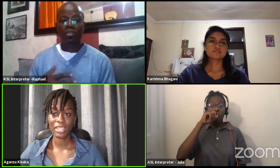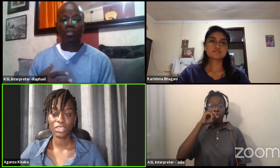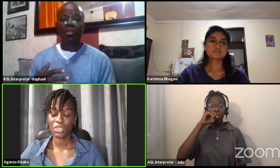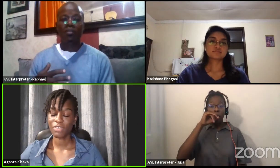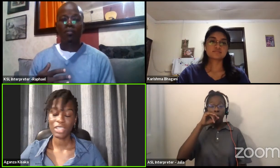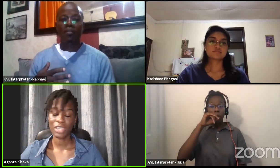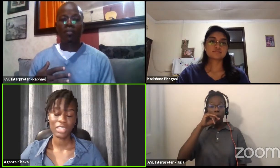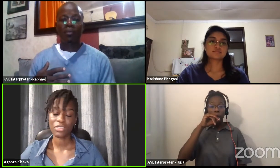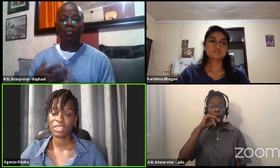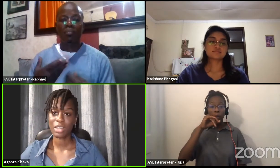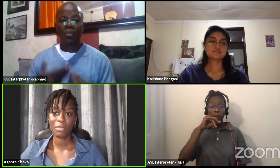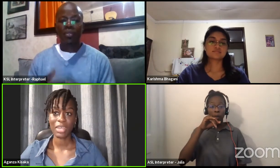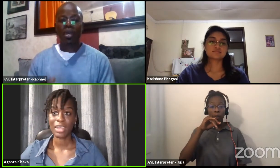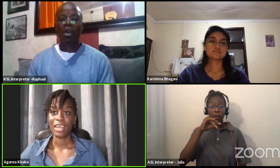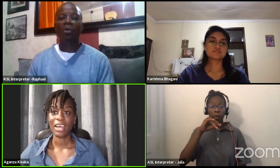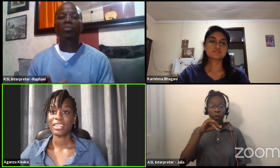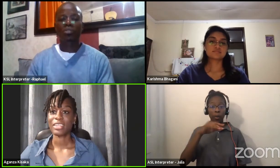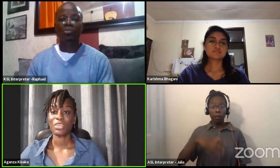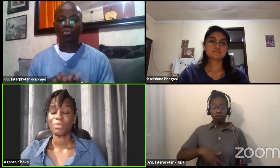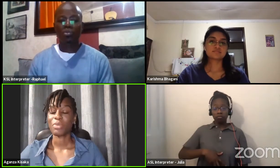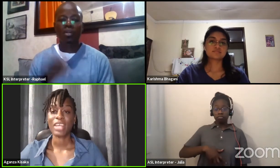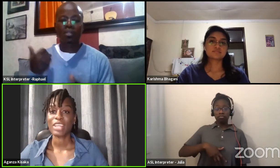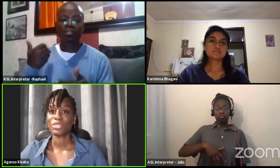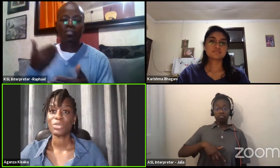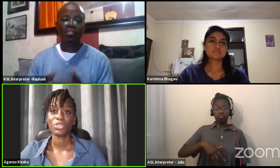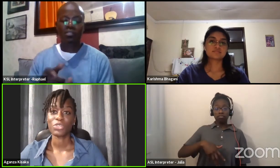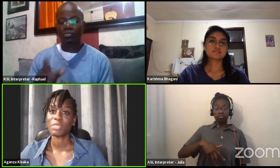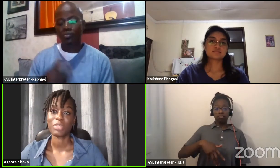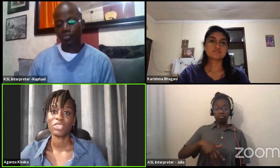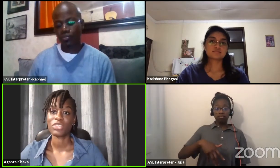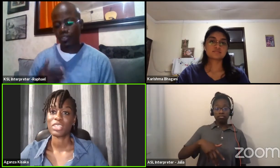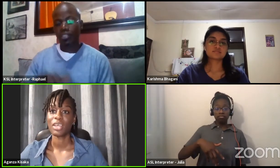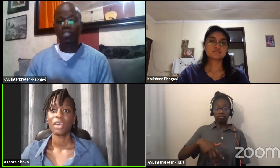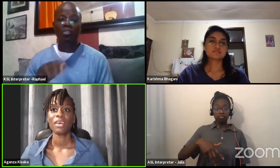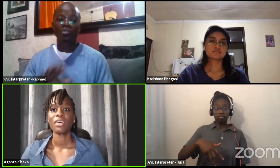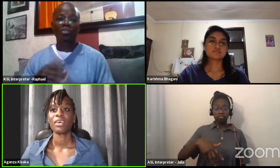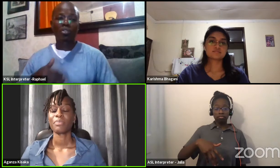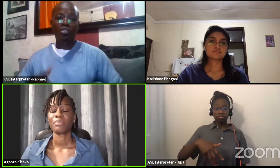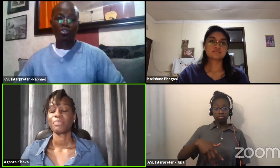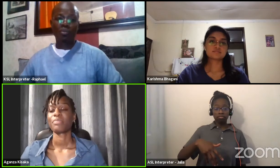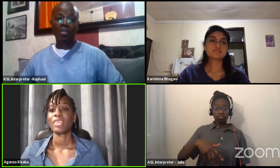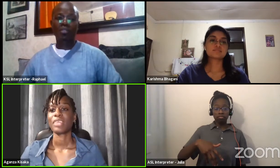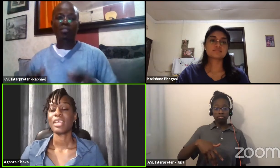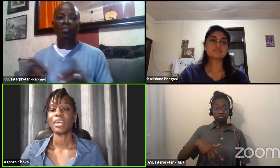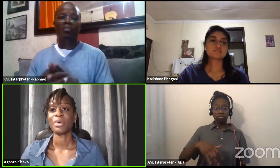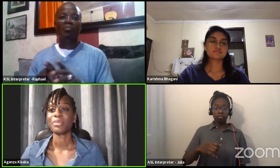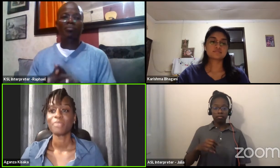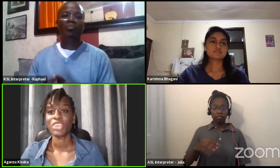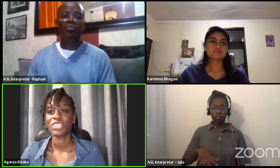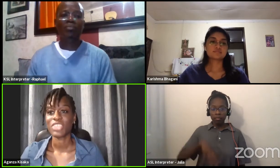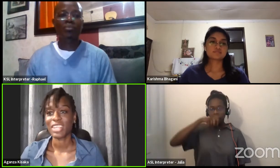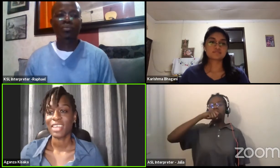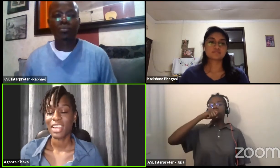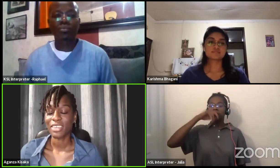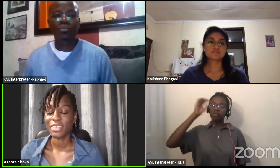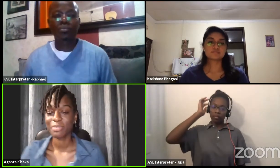until you feel it in your tummy and then your body has no choice, but to just inhale oxygen at the end.